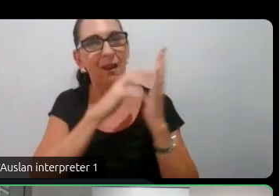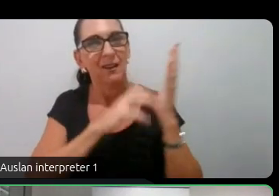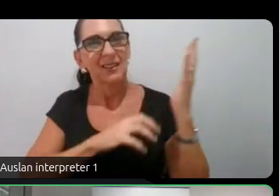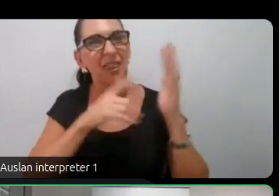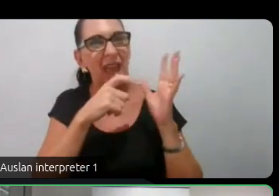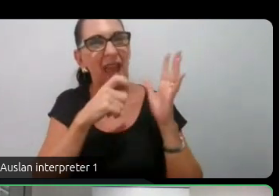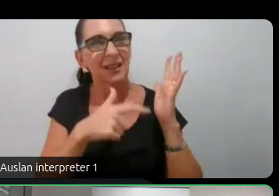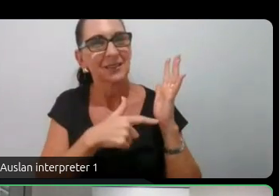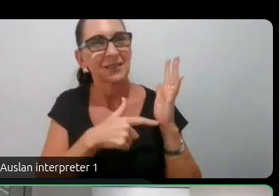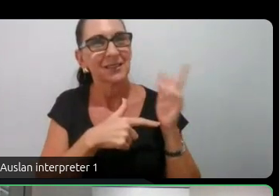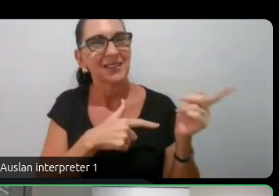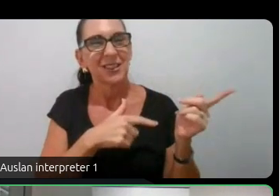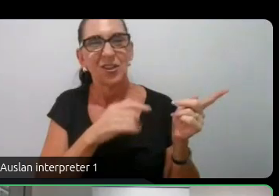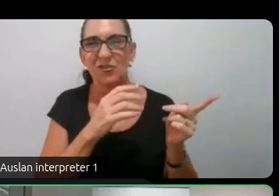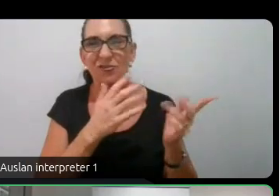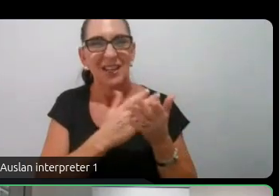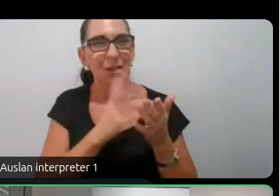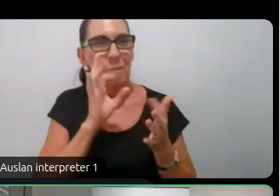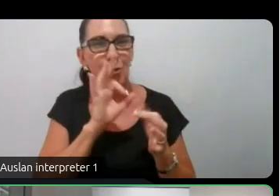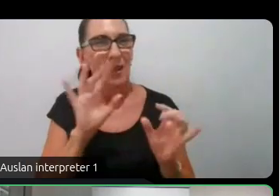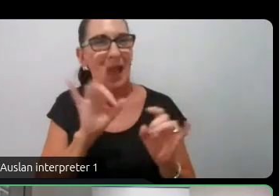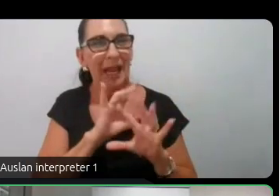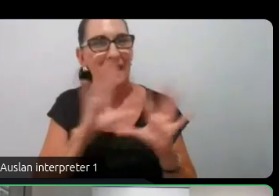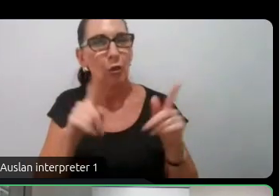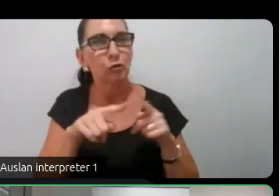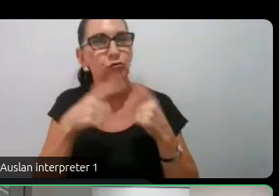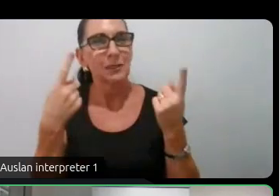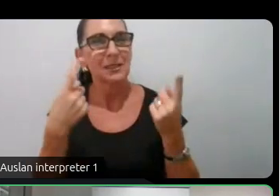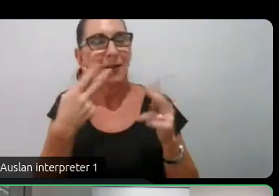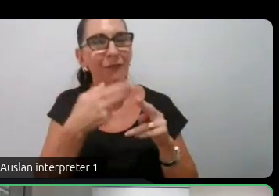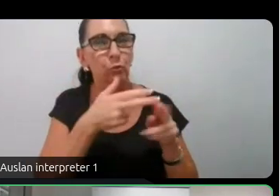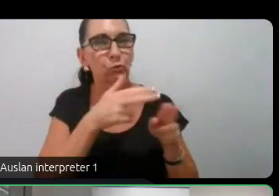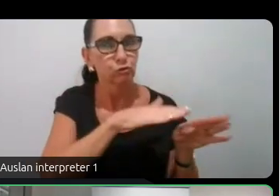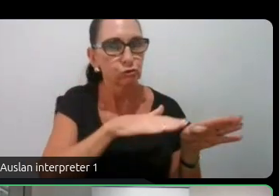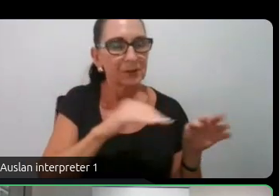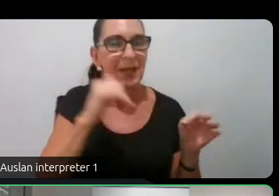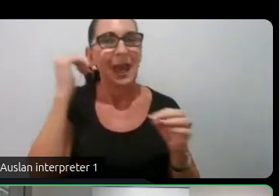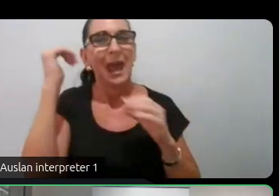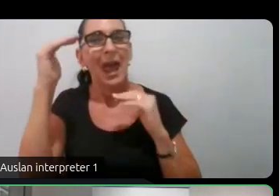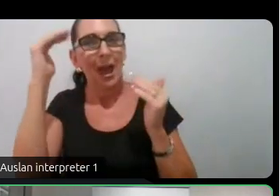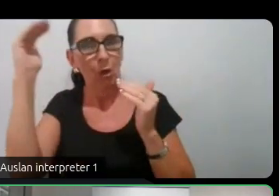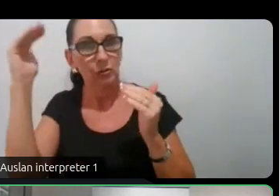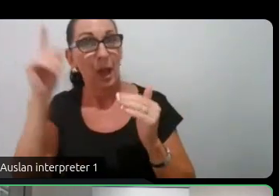child and adult in in the rules um there's a very clear difference between what's being looked at